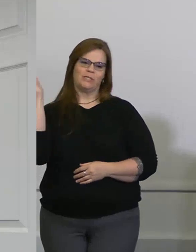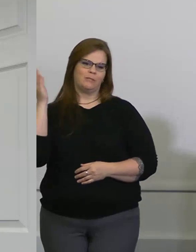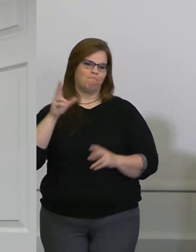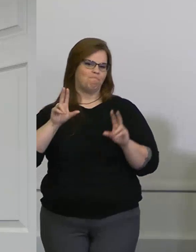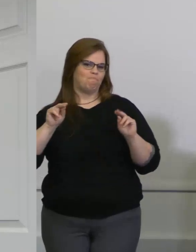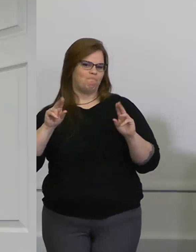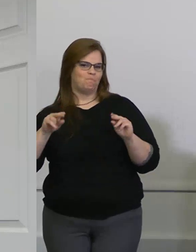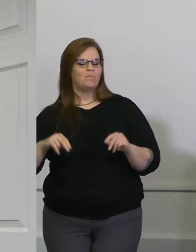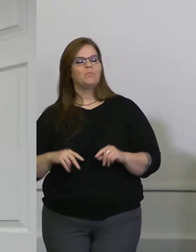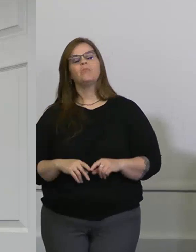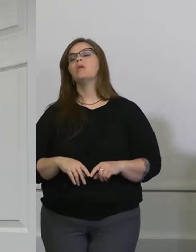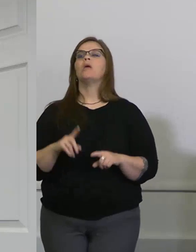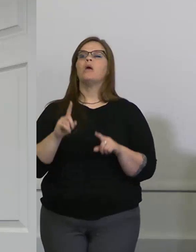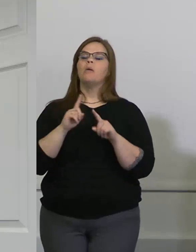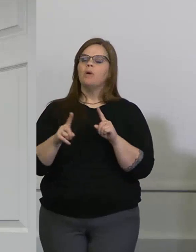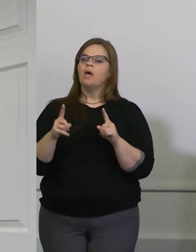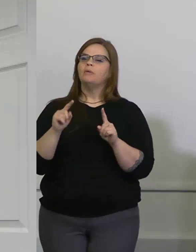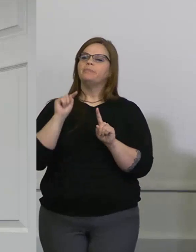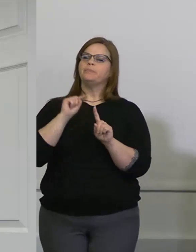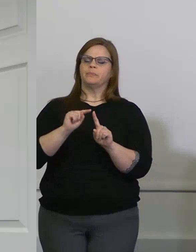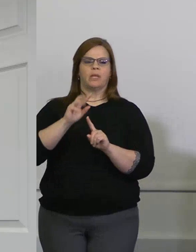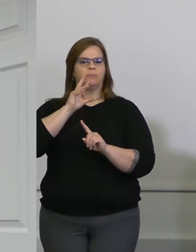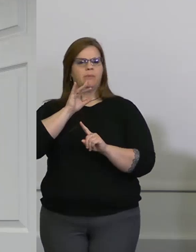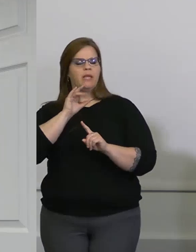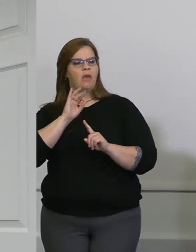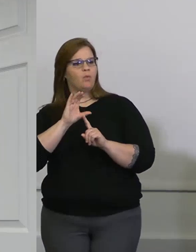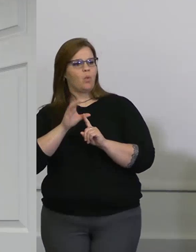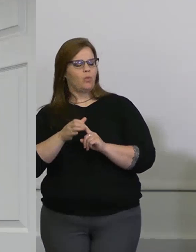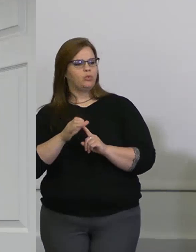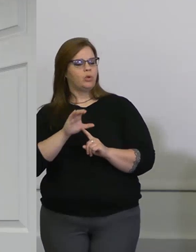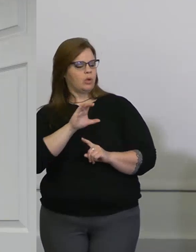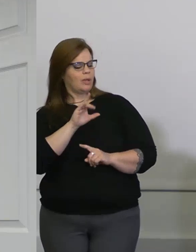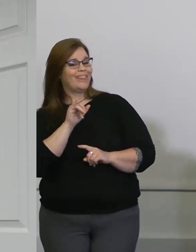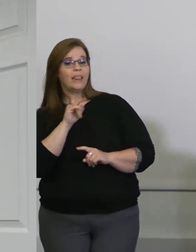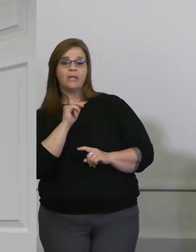But talking of culture, Clint, why? Why?